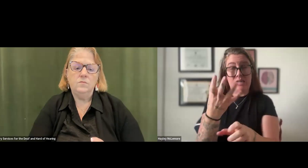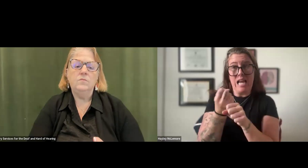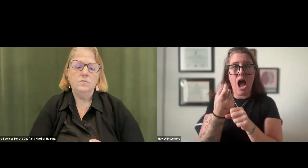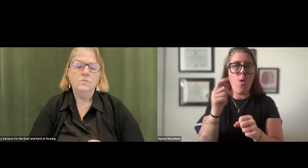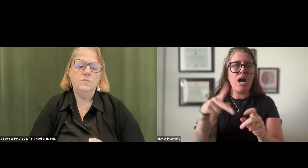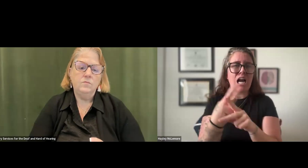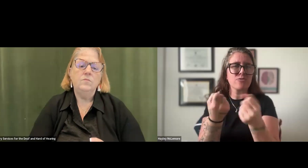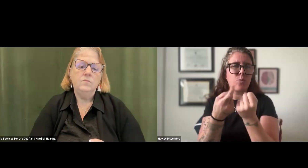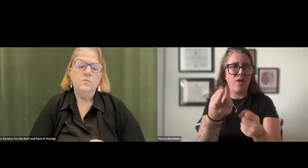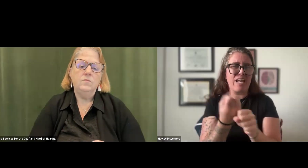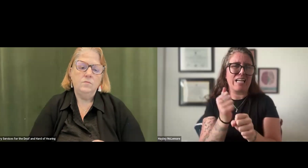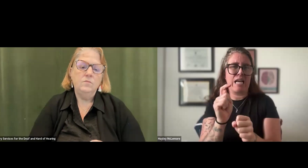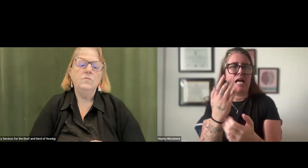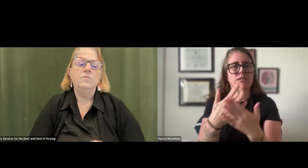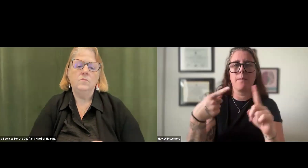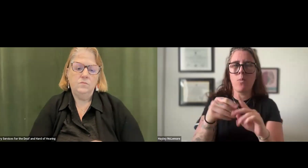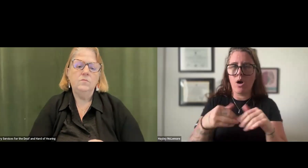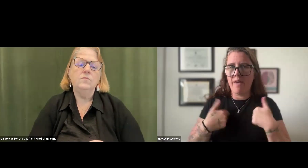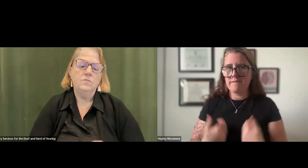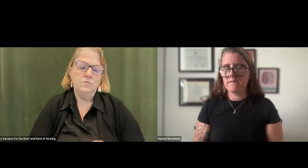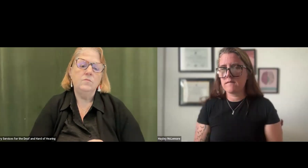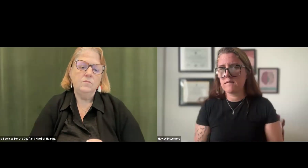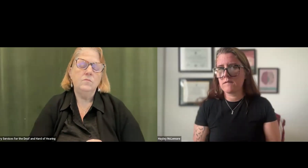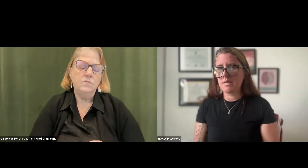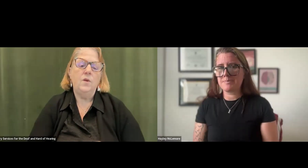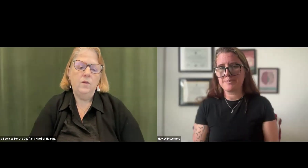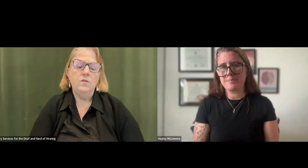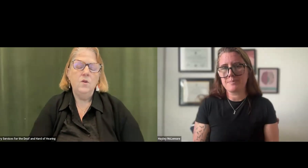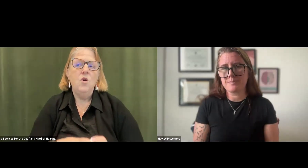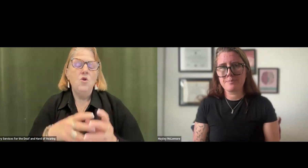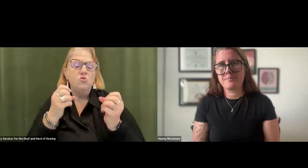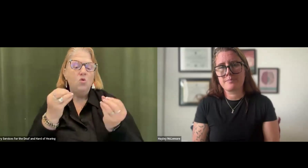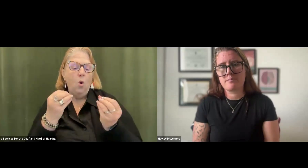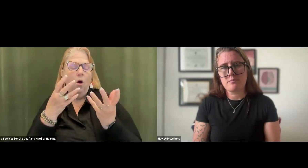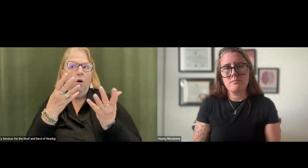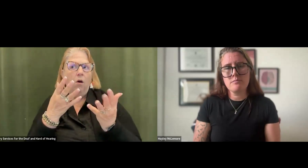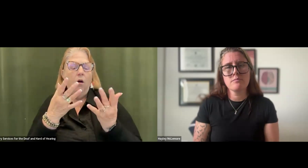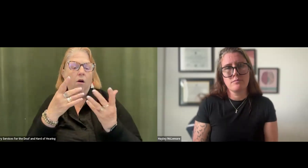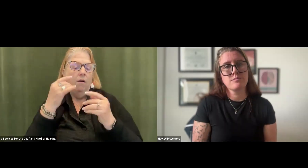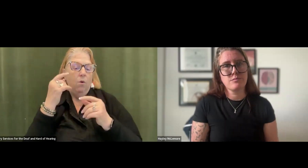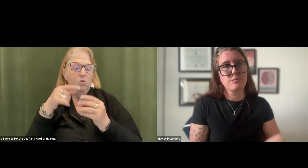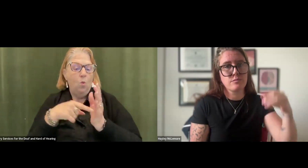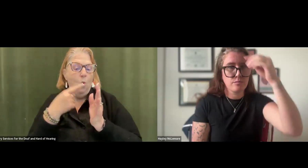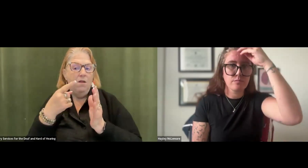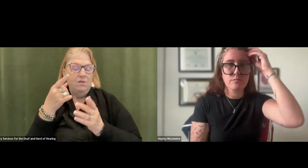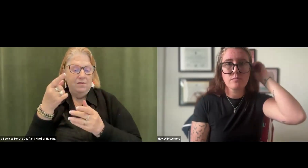What kind of exp-- exposure do people have to these resources. So really it's just what kind of resources and what support someone has.